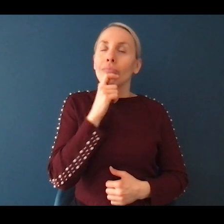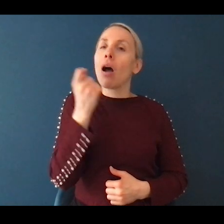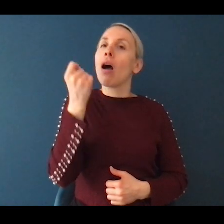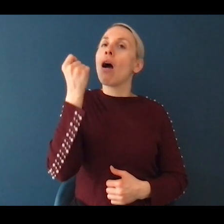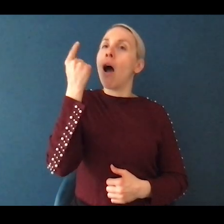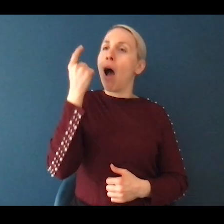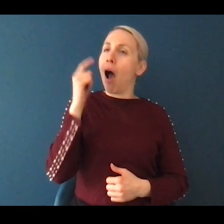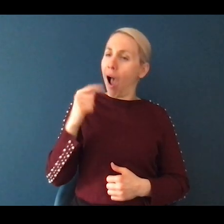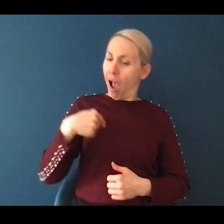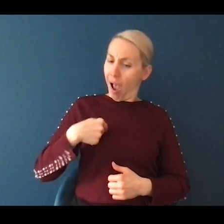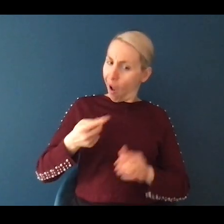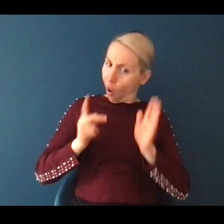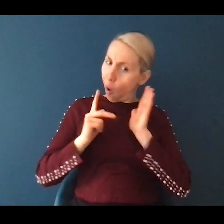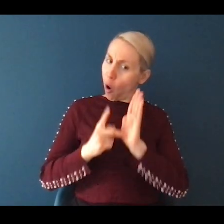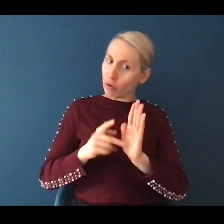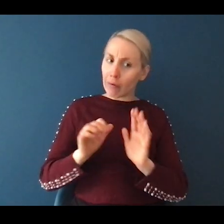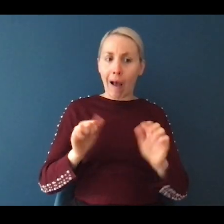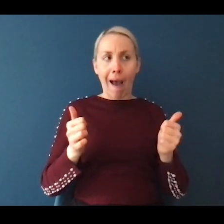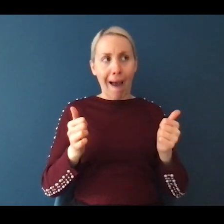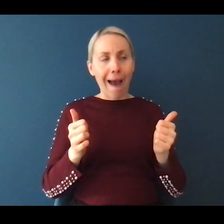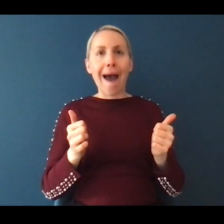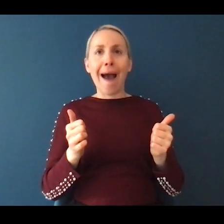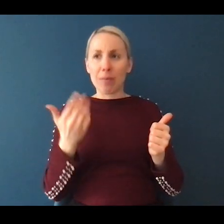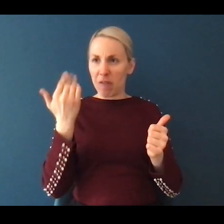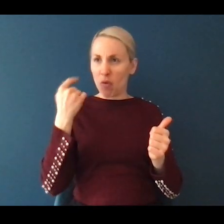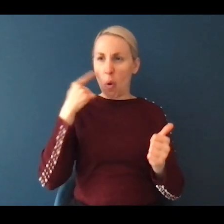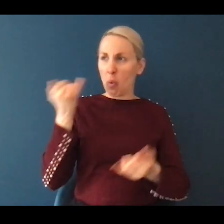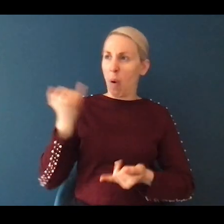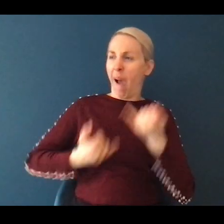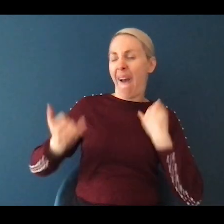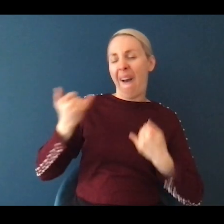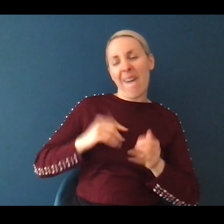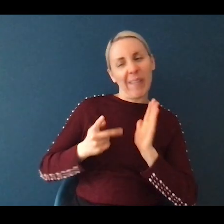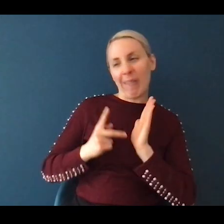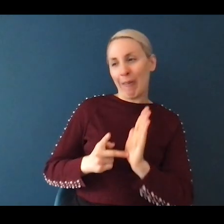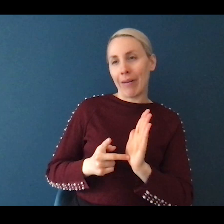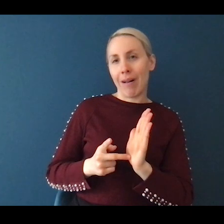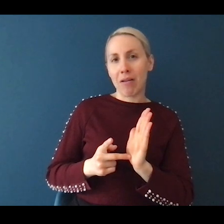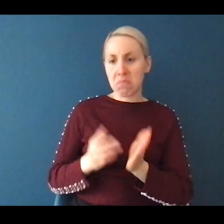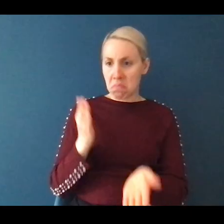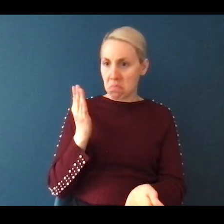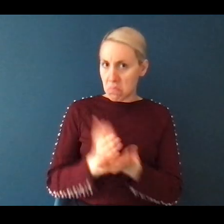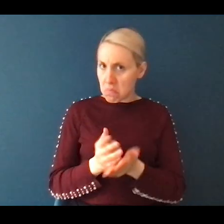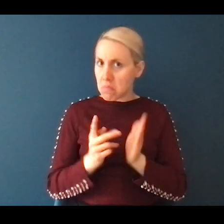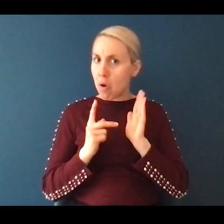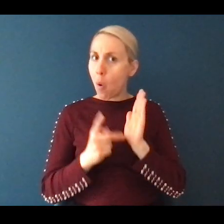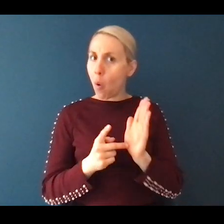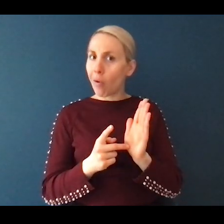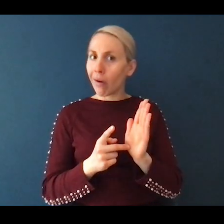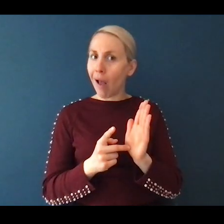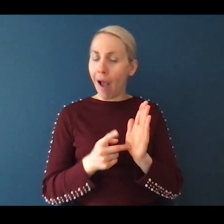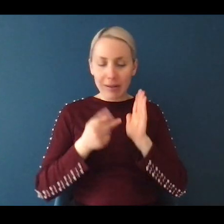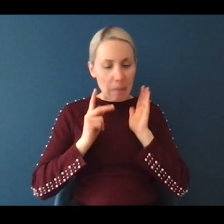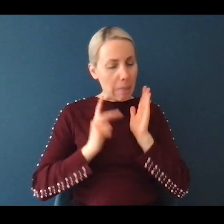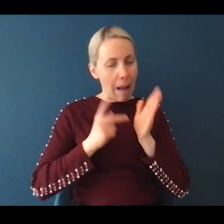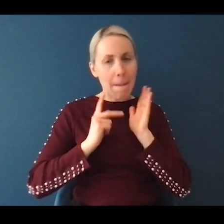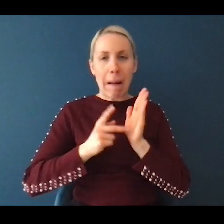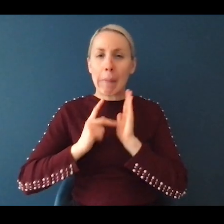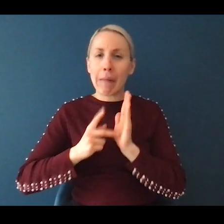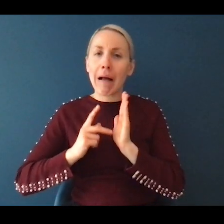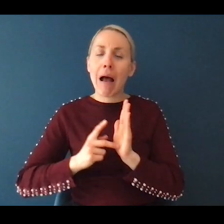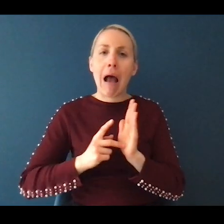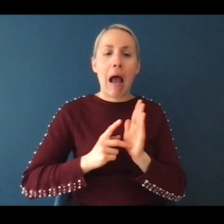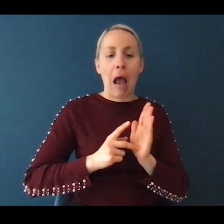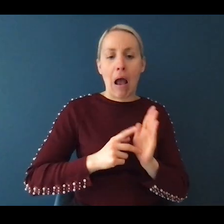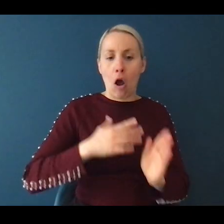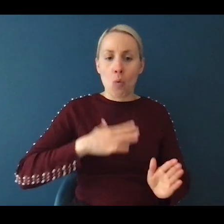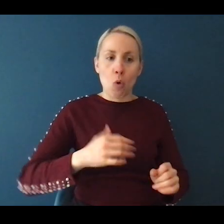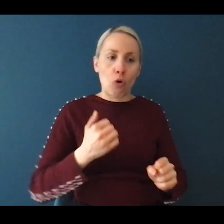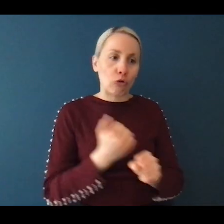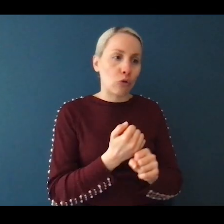myself credit like for real I just plan everything why I want to do it and when and